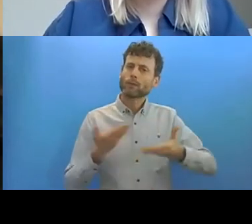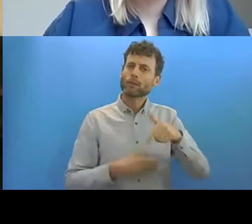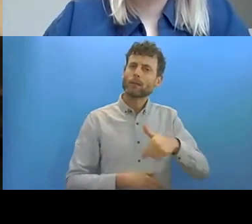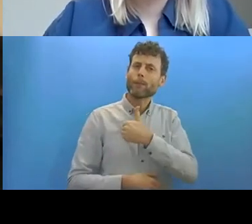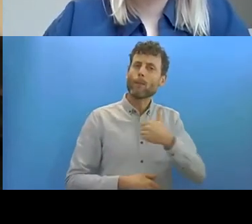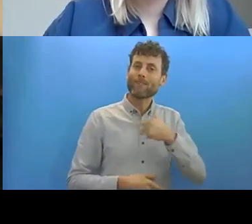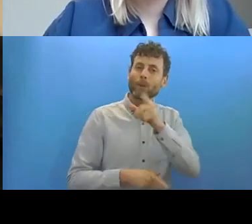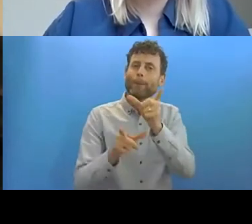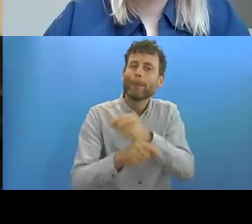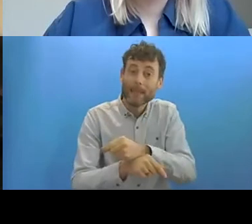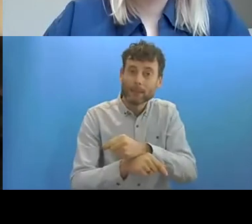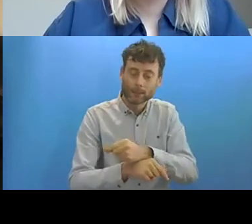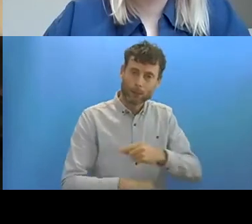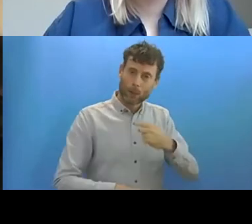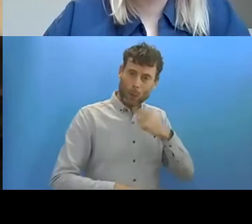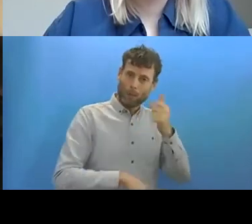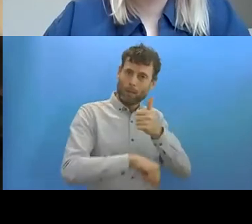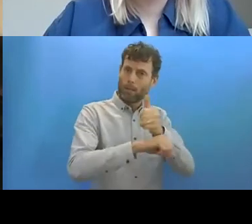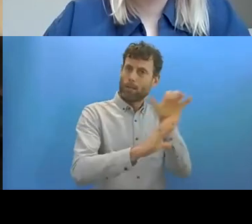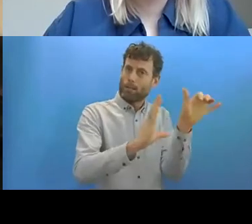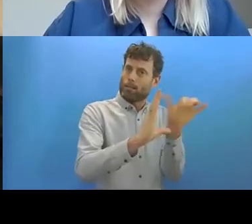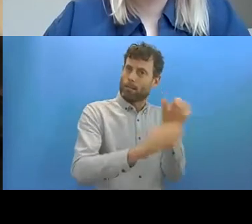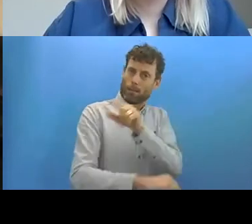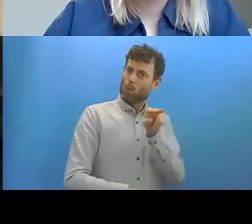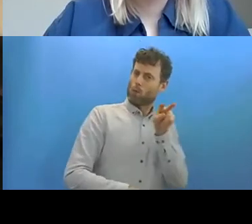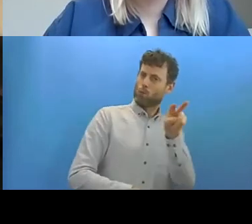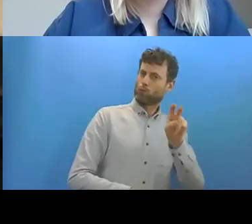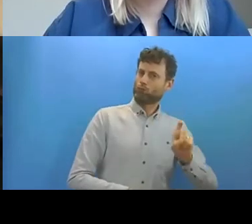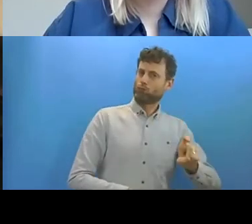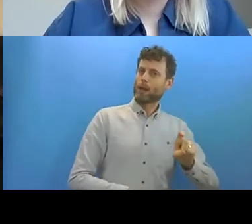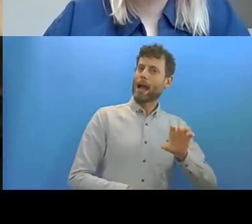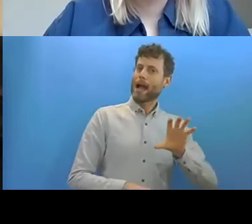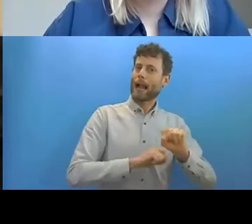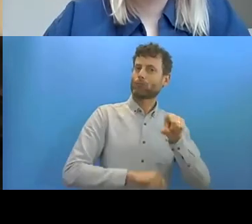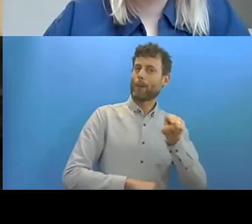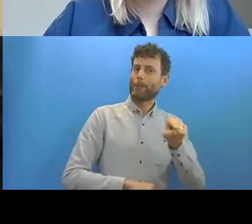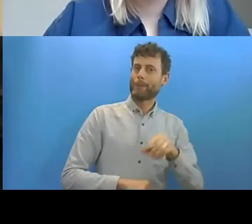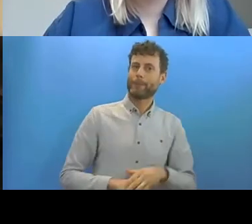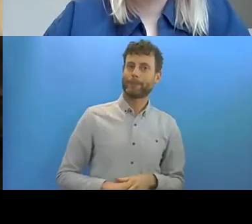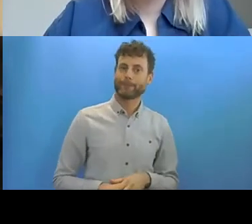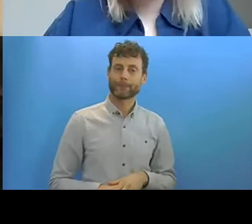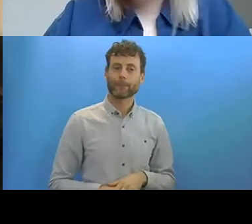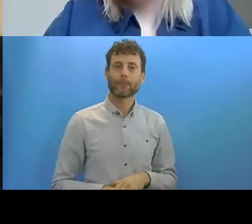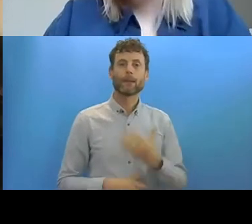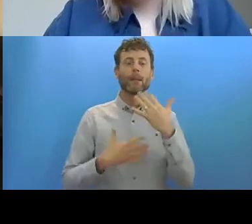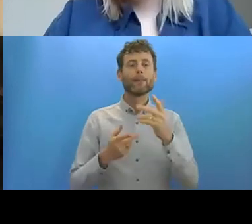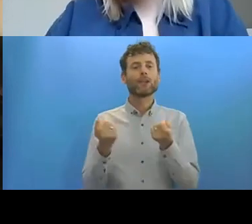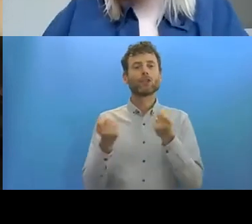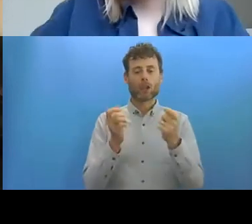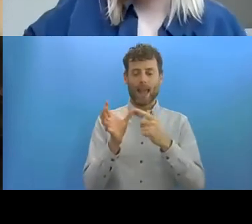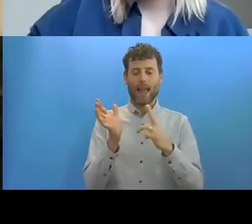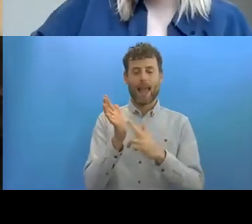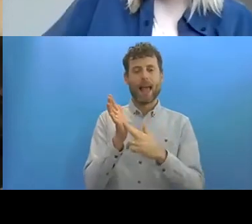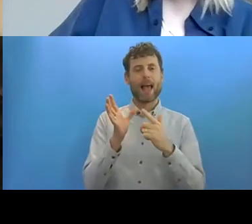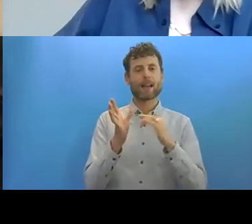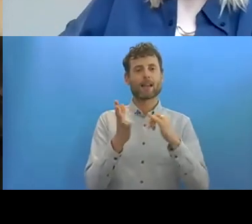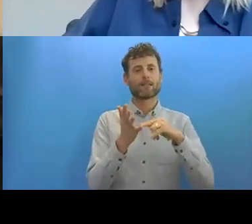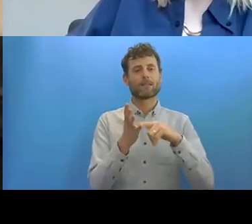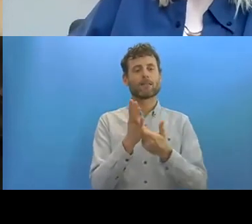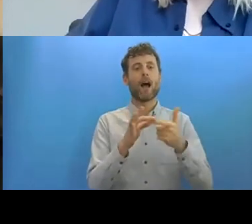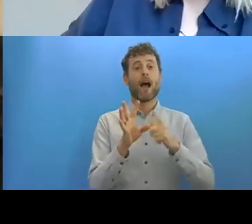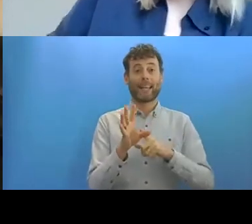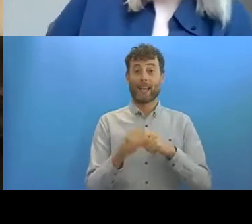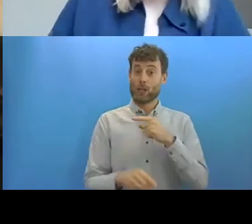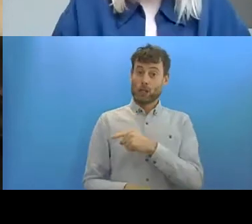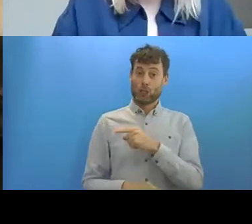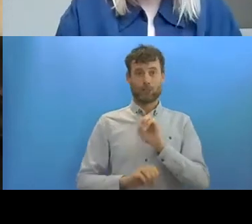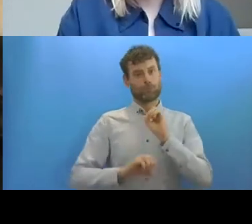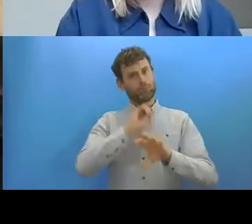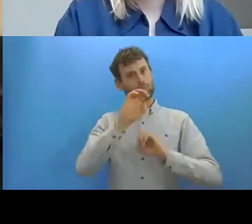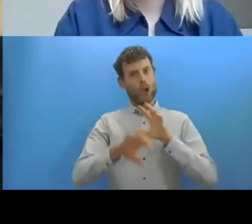But you should be able to soon watch the morning session on catch-up, so if you keep an eye on the socials you'll see when that is and you can find out a little bit more - we had